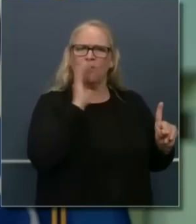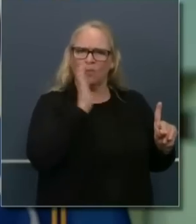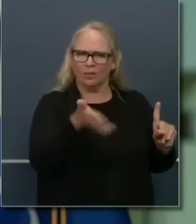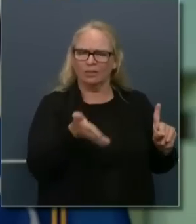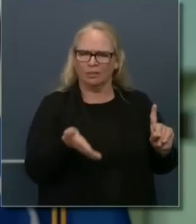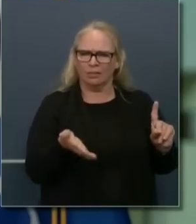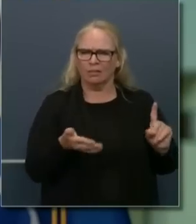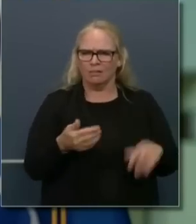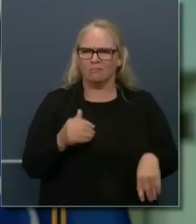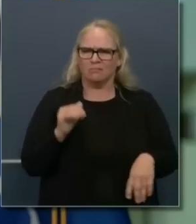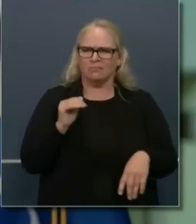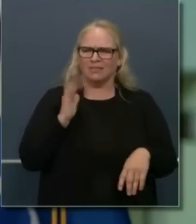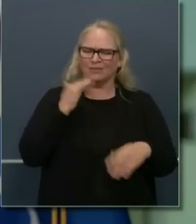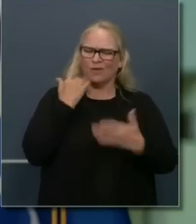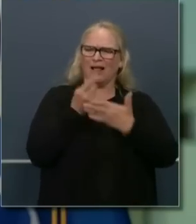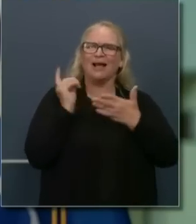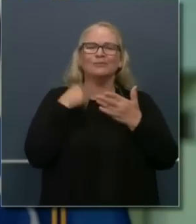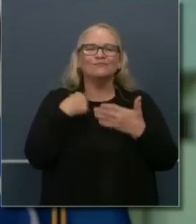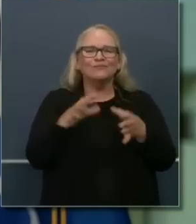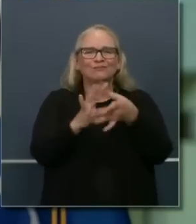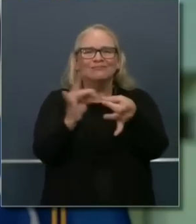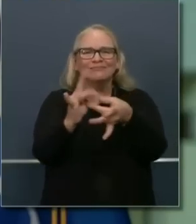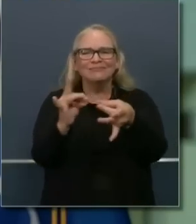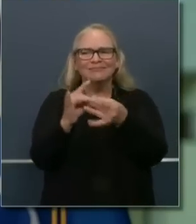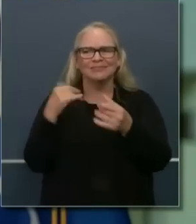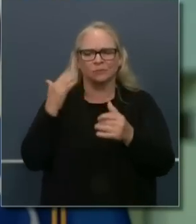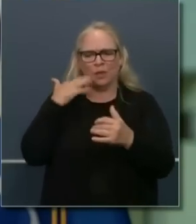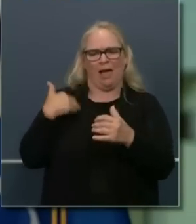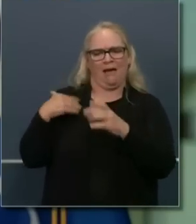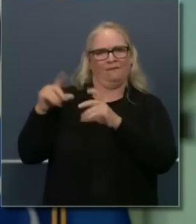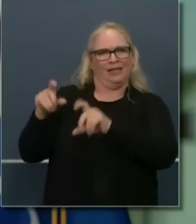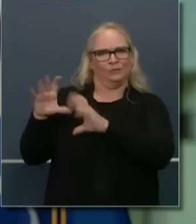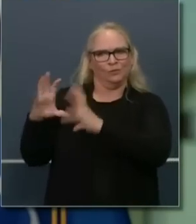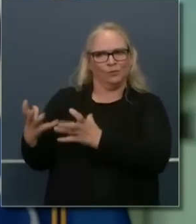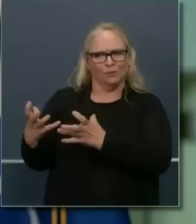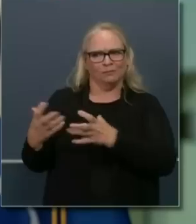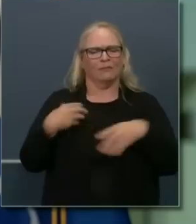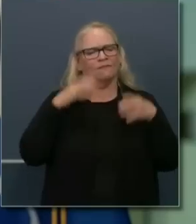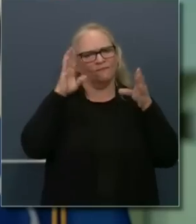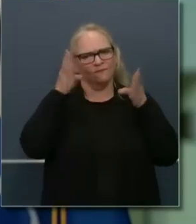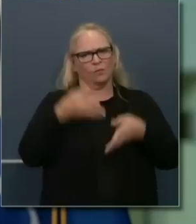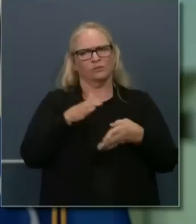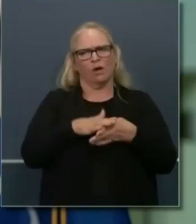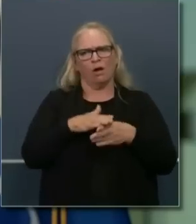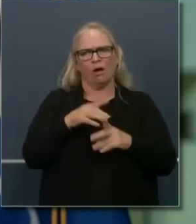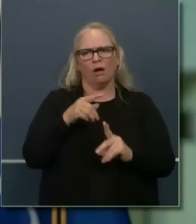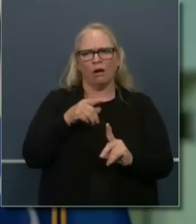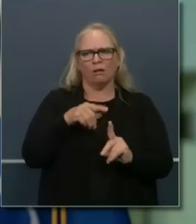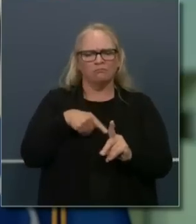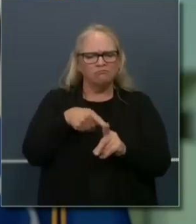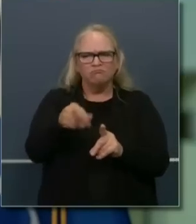WILL BE MADE AVAILABLE AND SO I CAN ASSURE YOU THE REASON WITH ANNOUNCED A NEW TESTING TASK